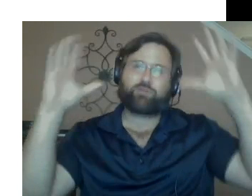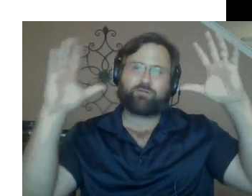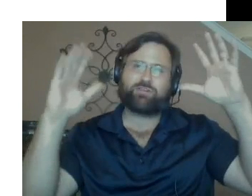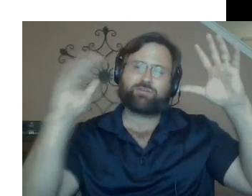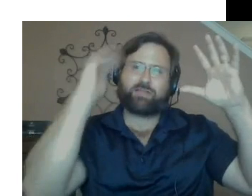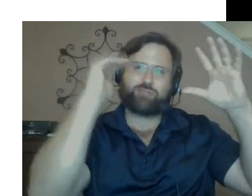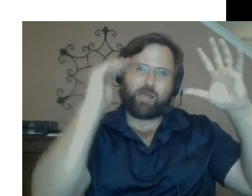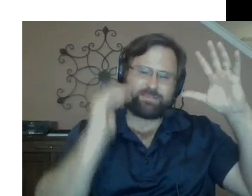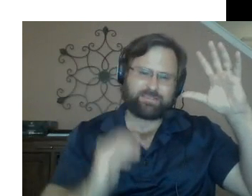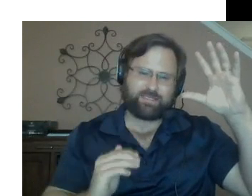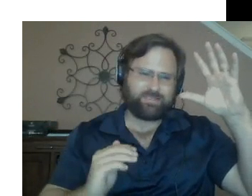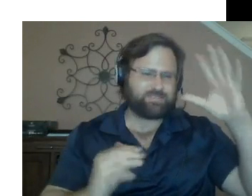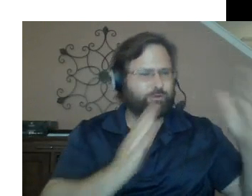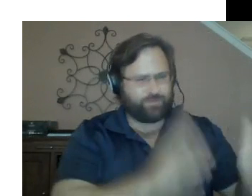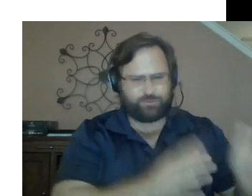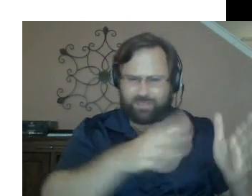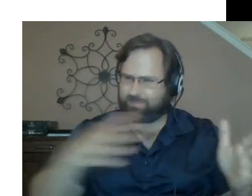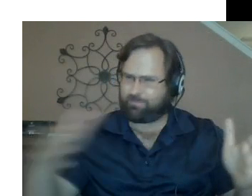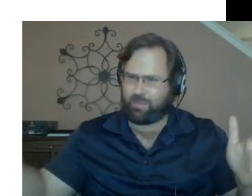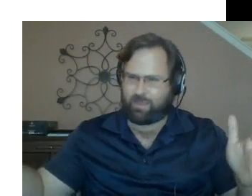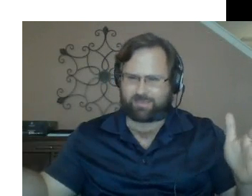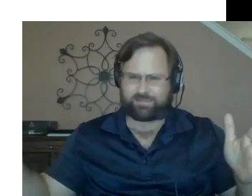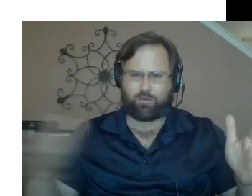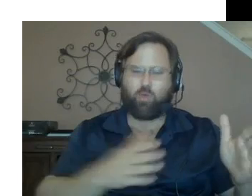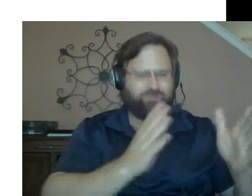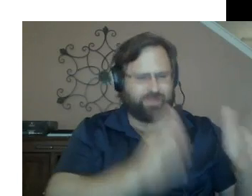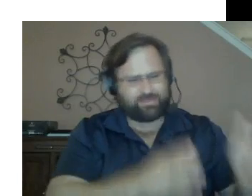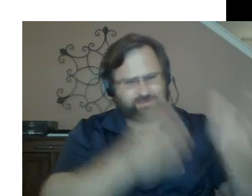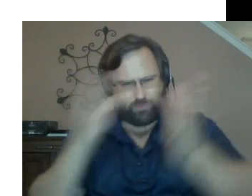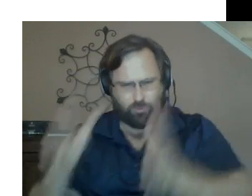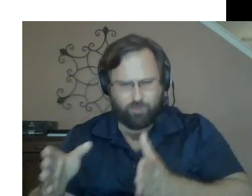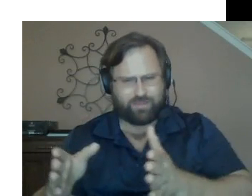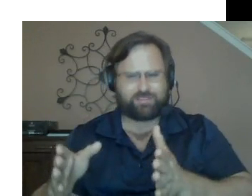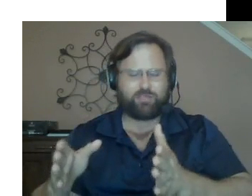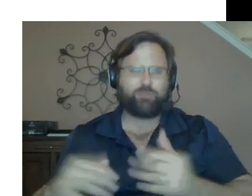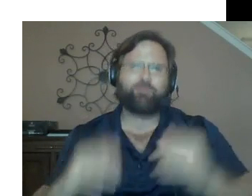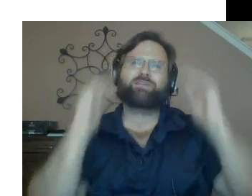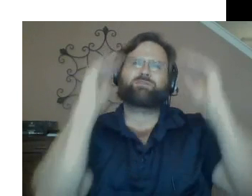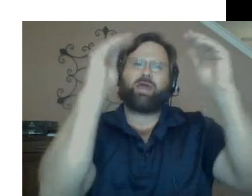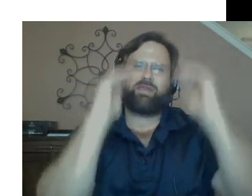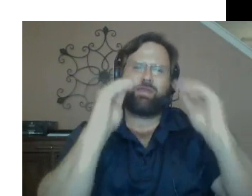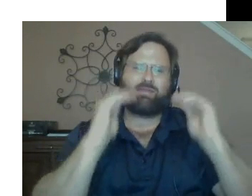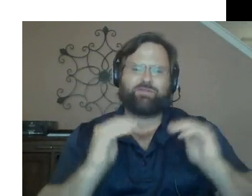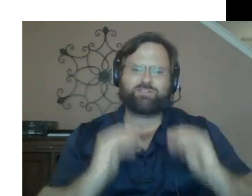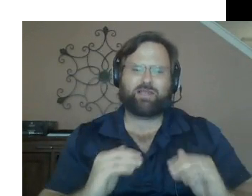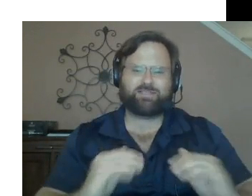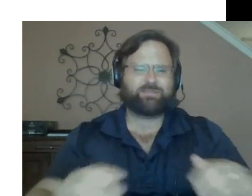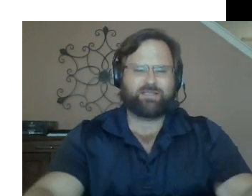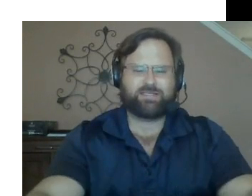sort of visualize your topics as a list or you visualize them as a row of things if they're a row of things that you can move this way if you visualize the list